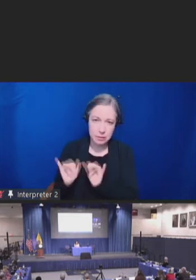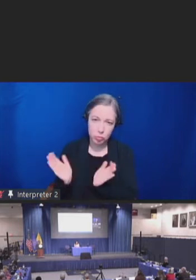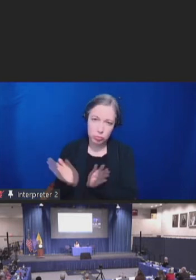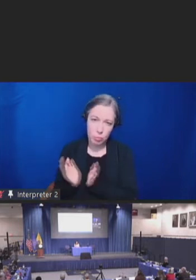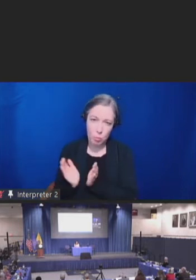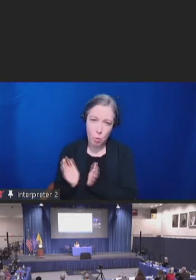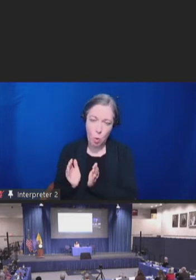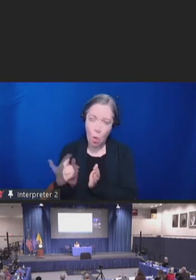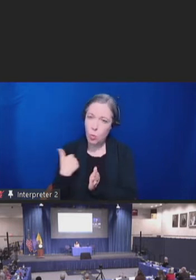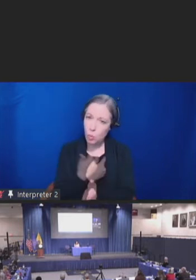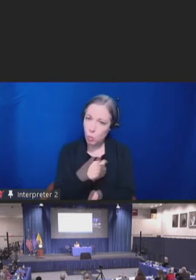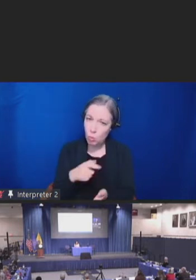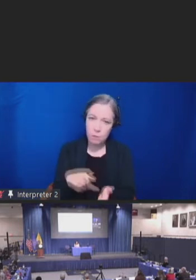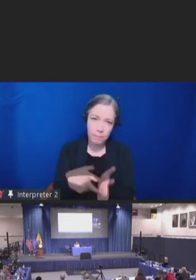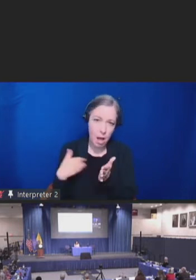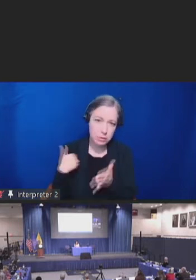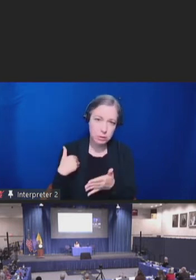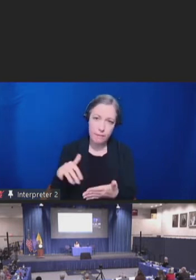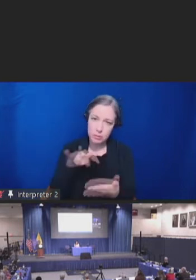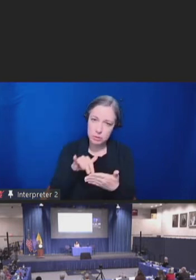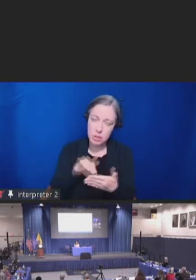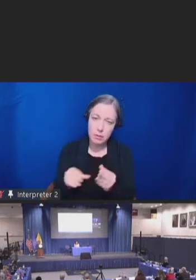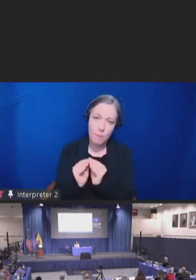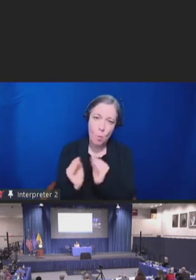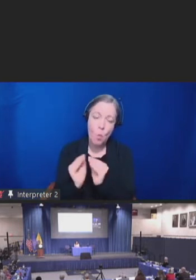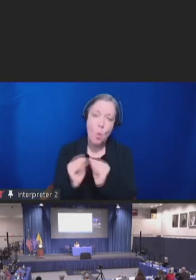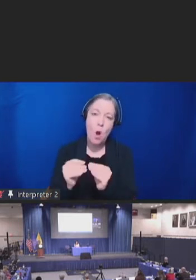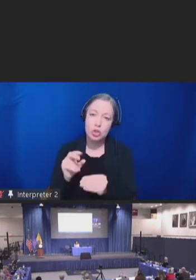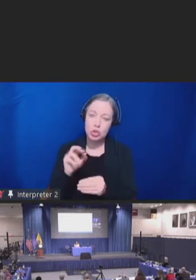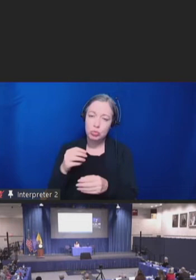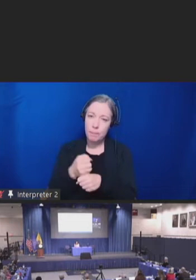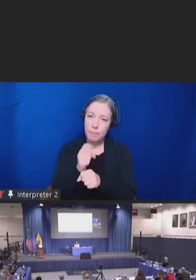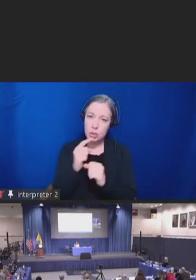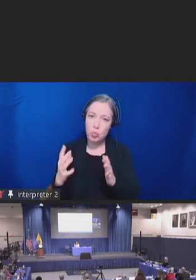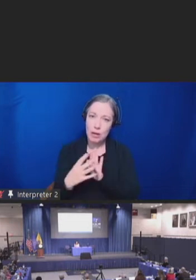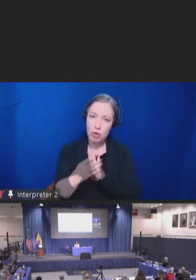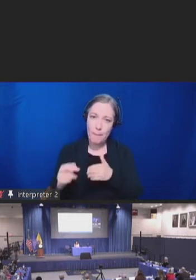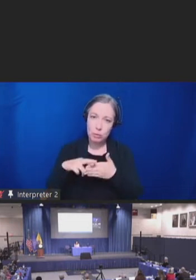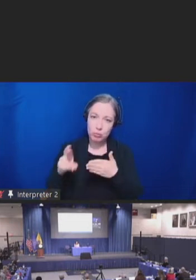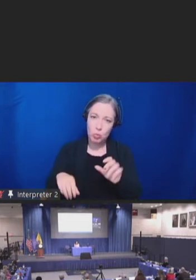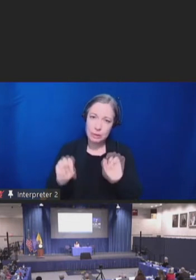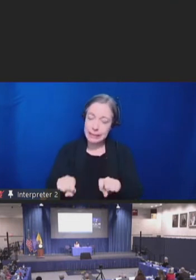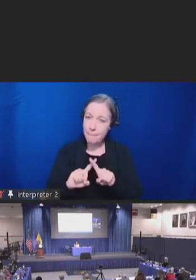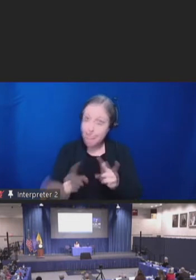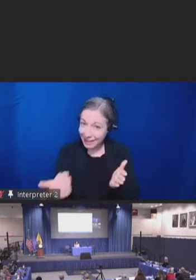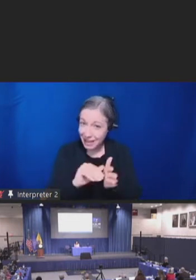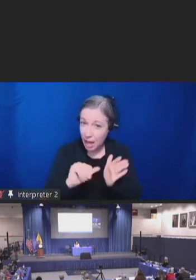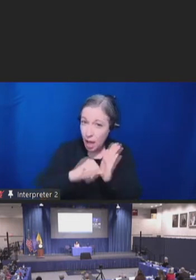But again, no increased risk of type 1 diabetes. Next slide, please.